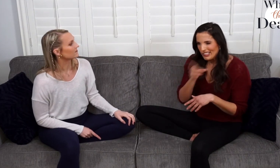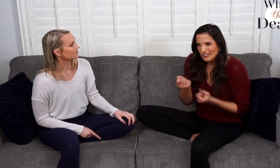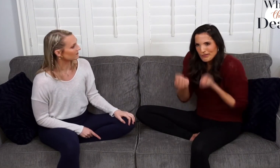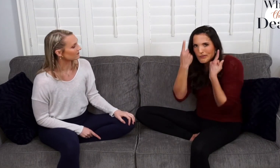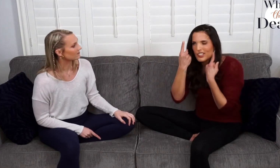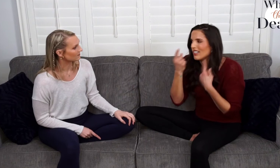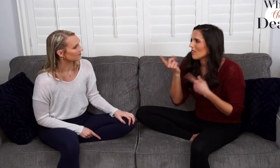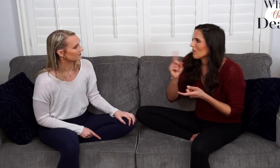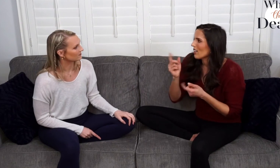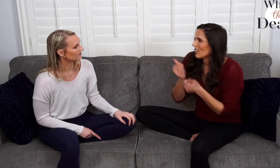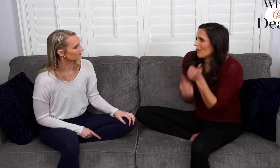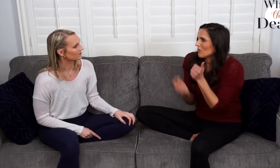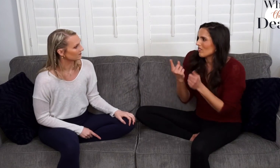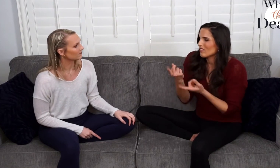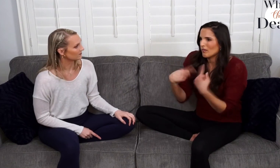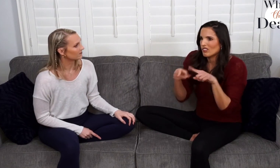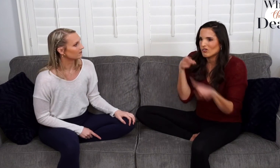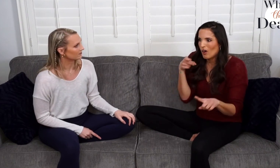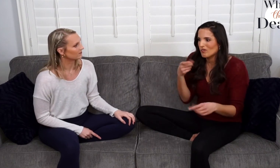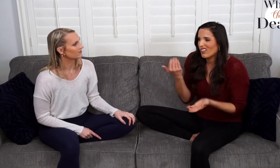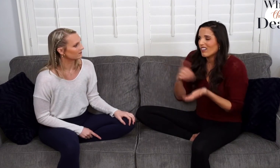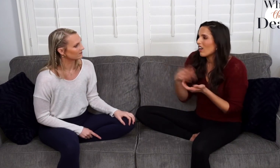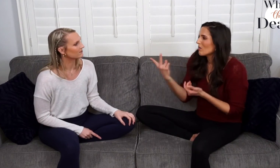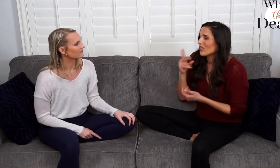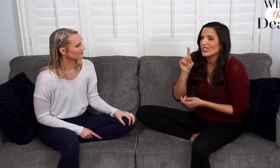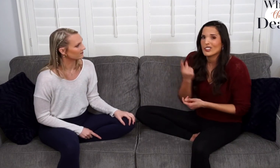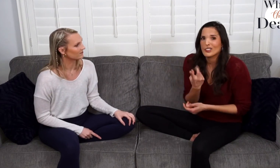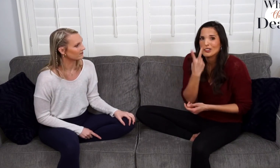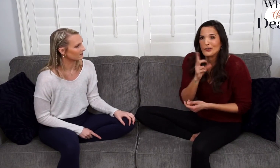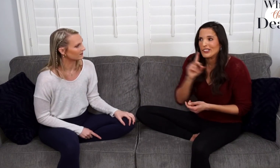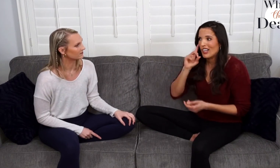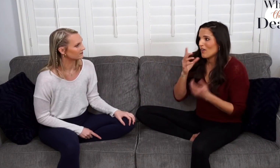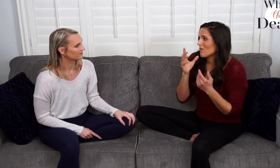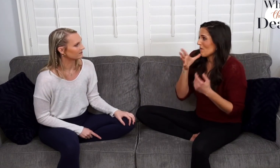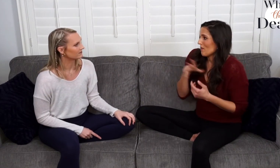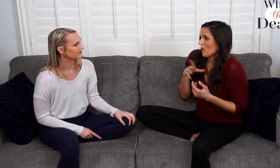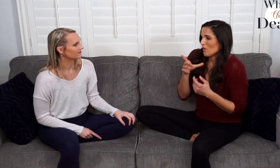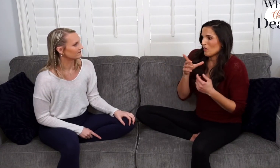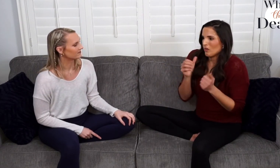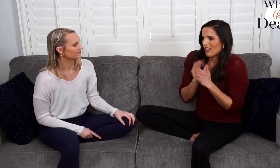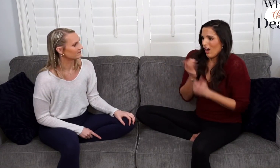really understanding where everyone's coming from. And again, we are just two Deaf women with our